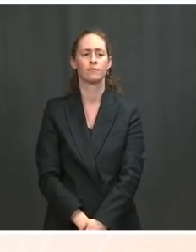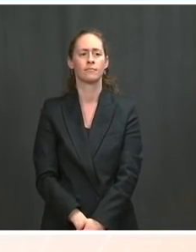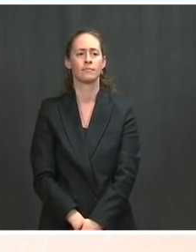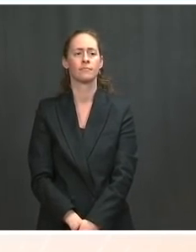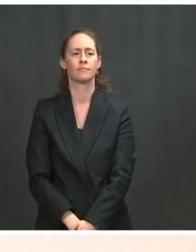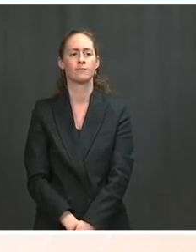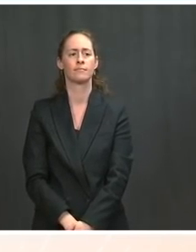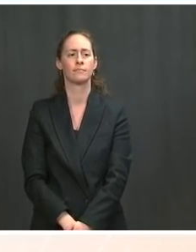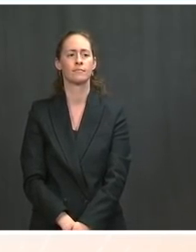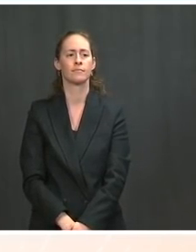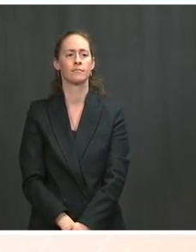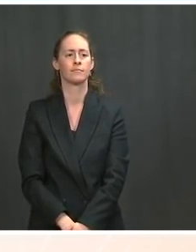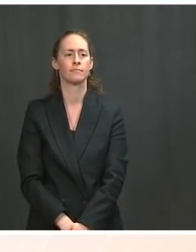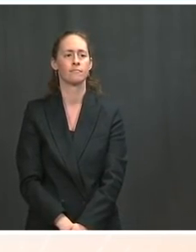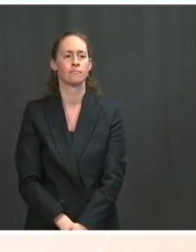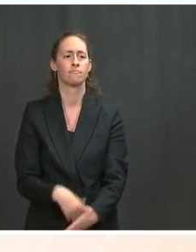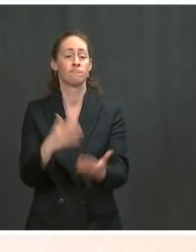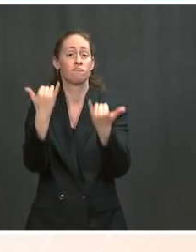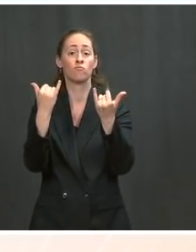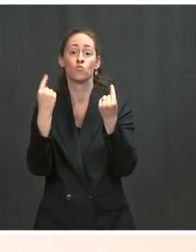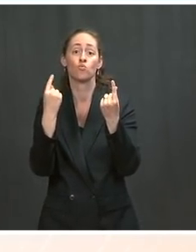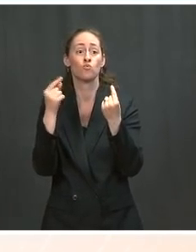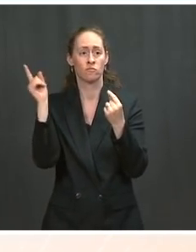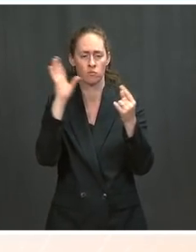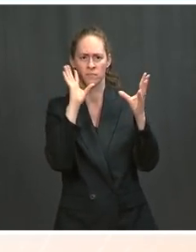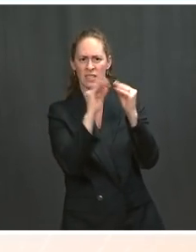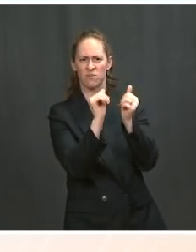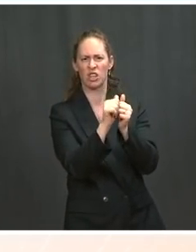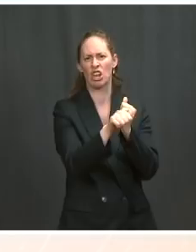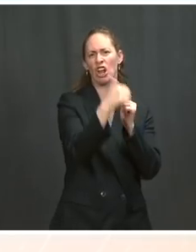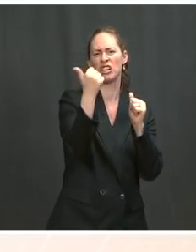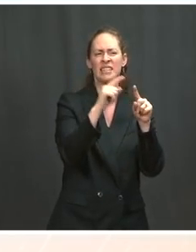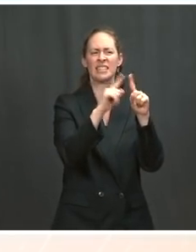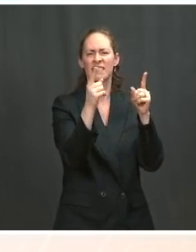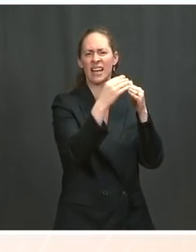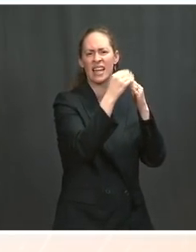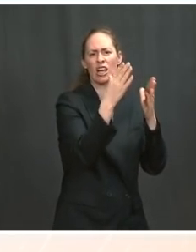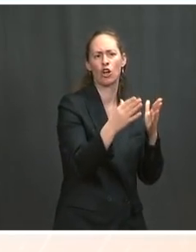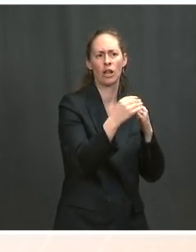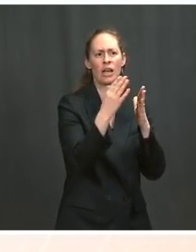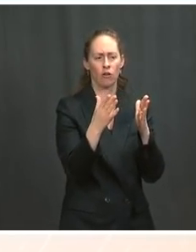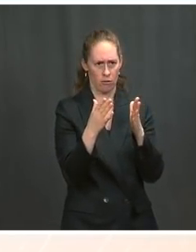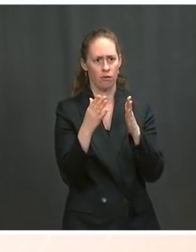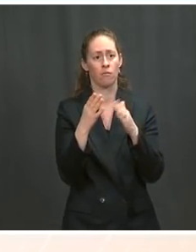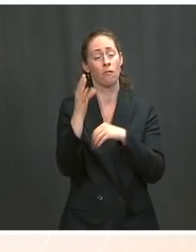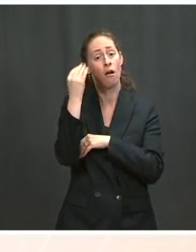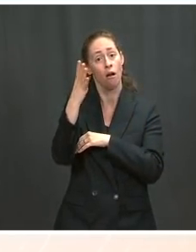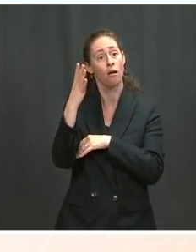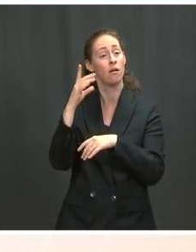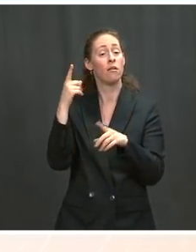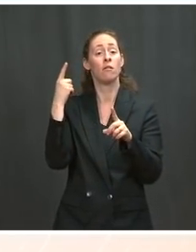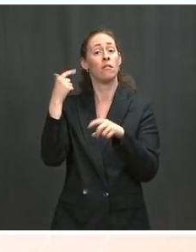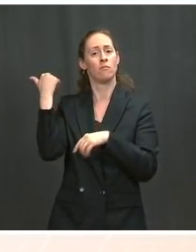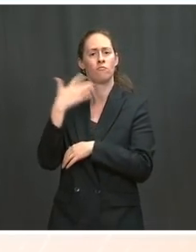But -- but his only -- his only line in the sand is inaction. The Press: And a quick foreign policy one. Ms. Psaki: Sure. The Press: In the readout with Prime Minister Netanyahu,